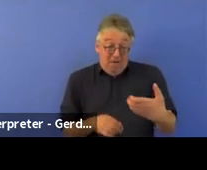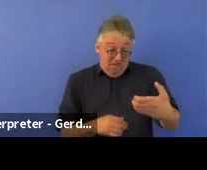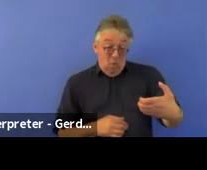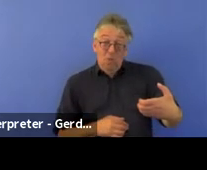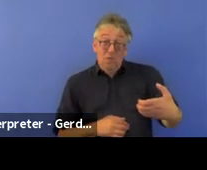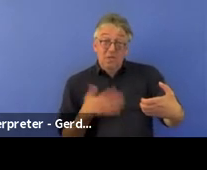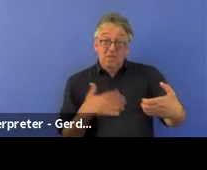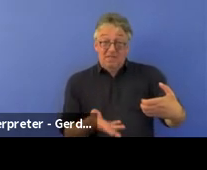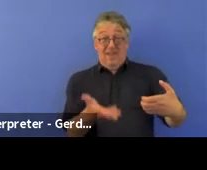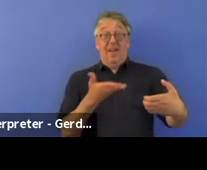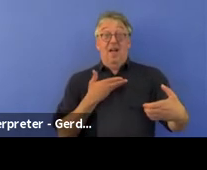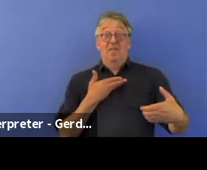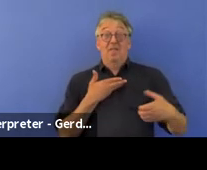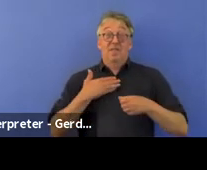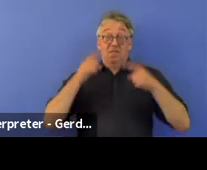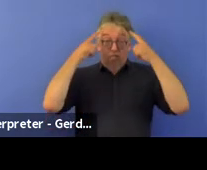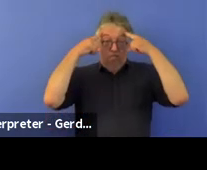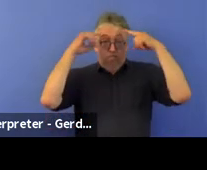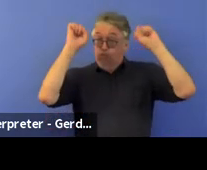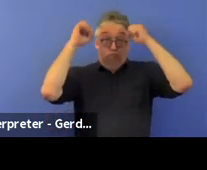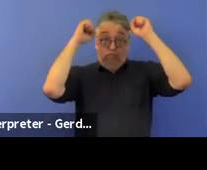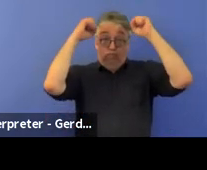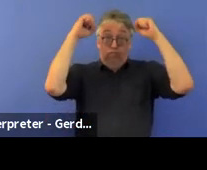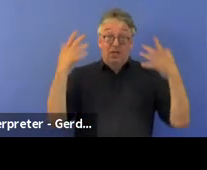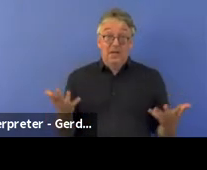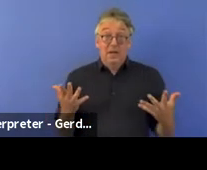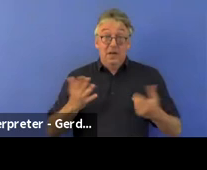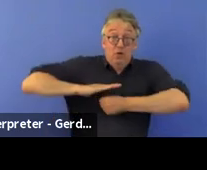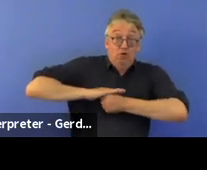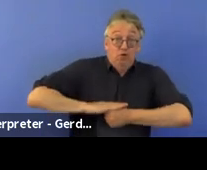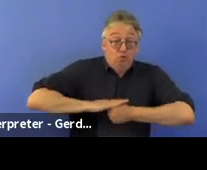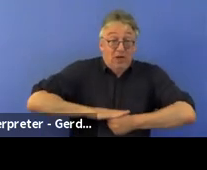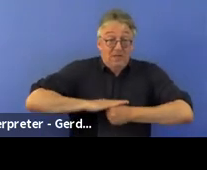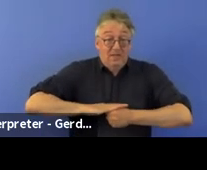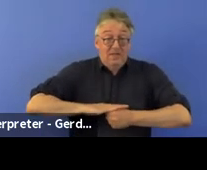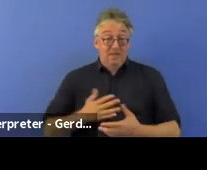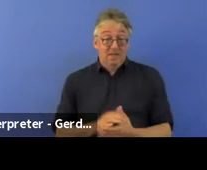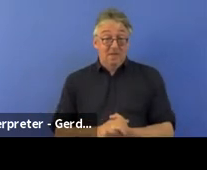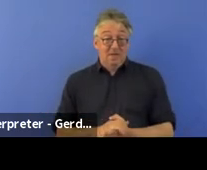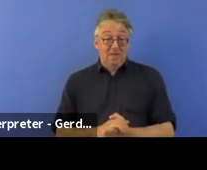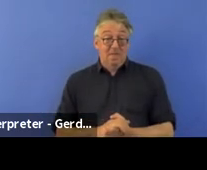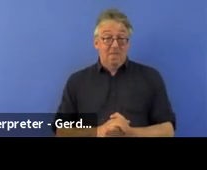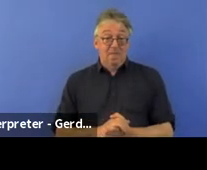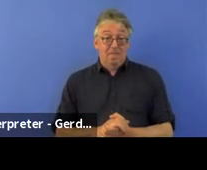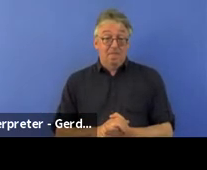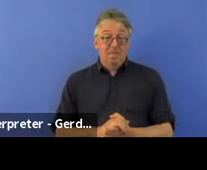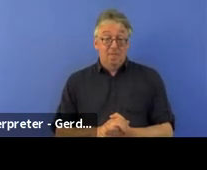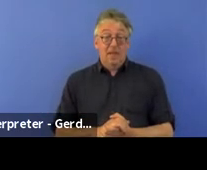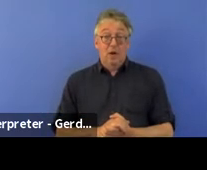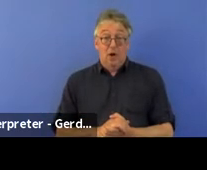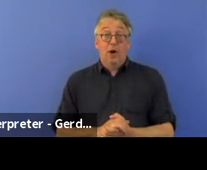technical information. Apart from all this, there are people who rely on